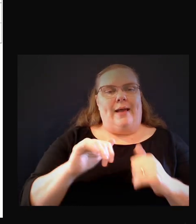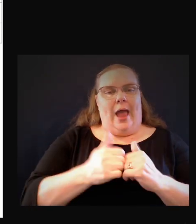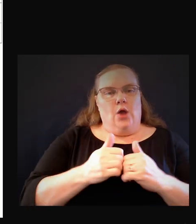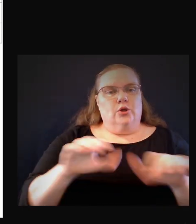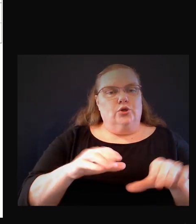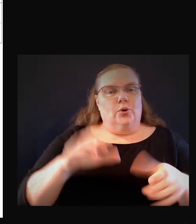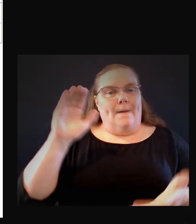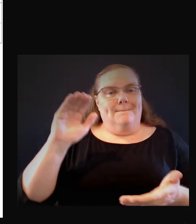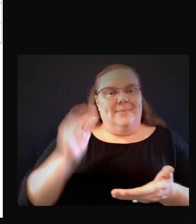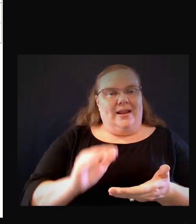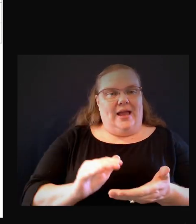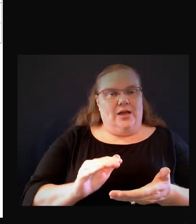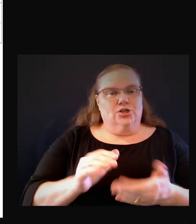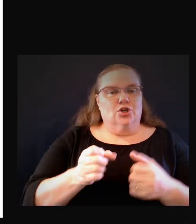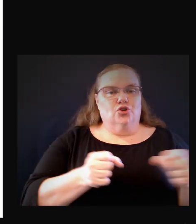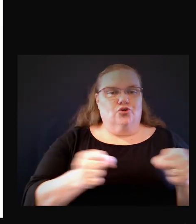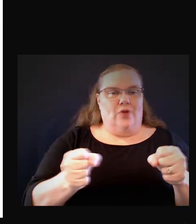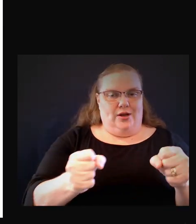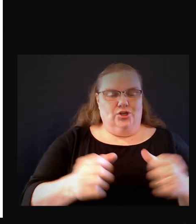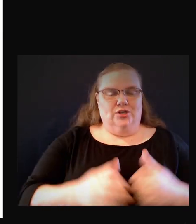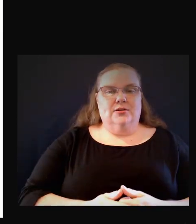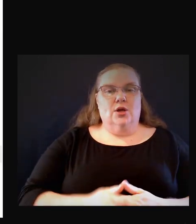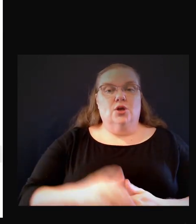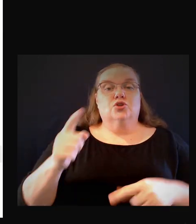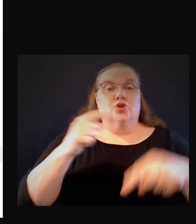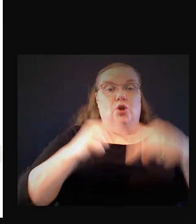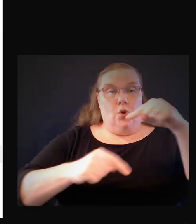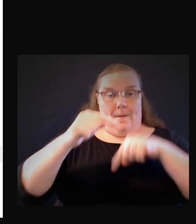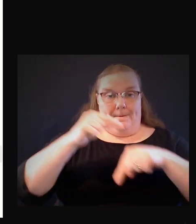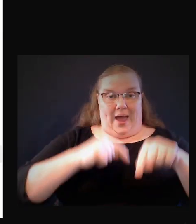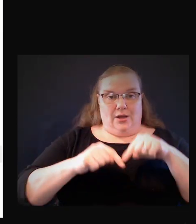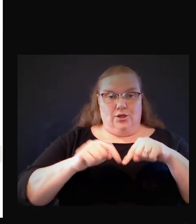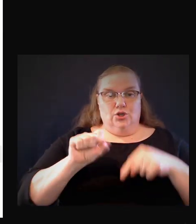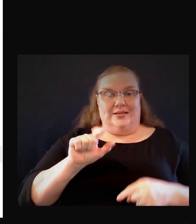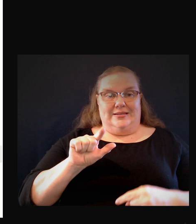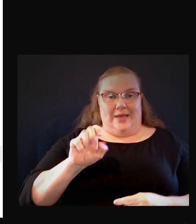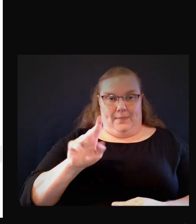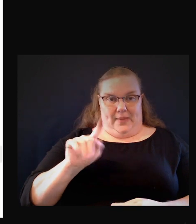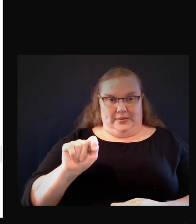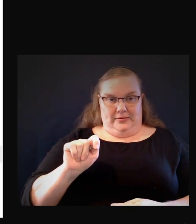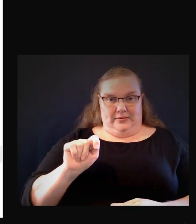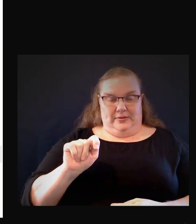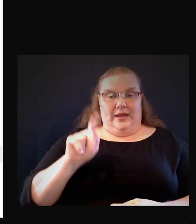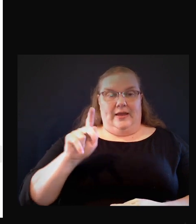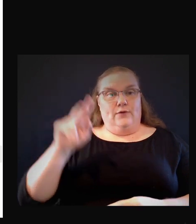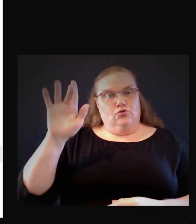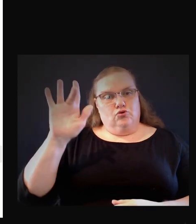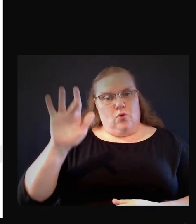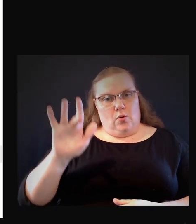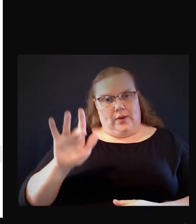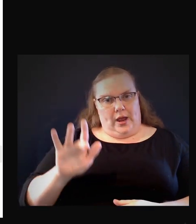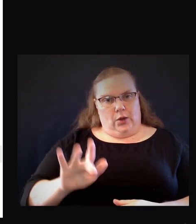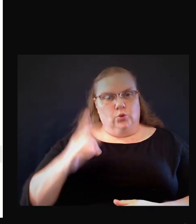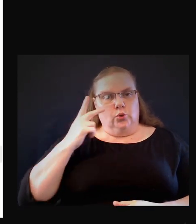So please navigate back into the segment. If you were to scroll down, you'll see an Actions area.